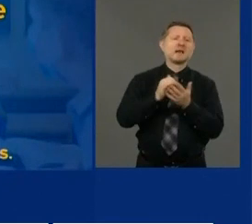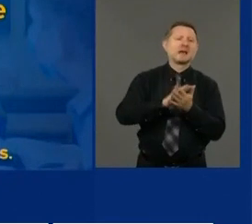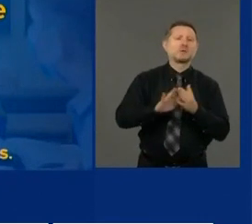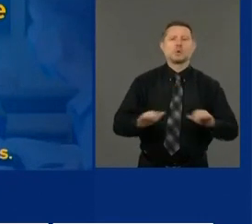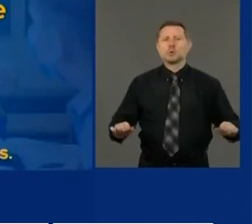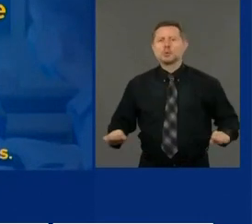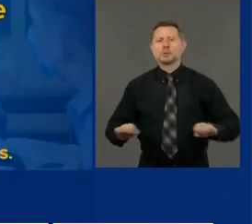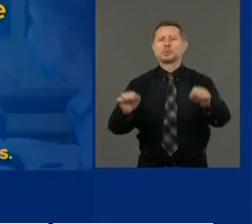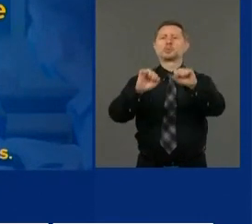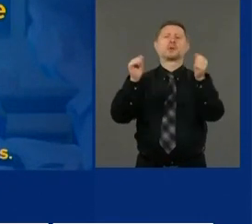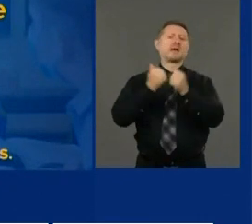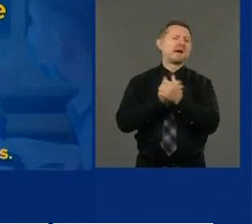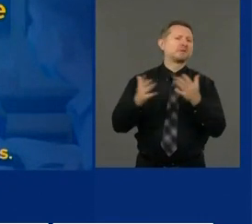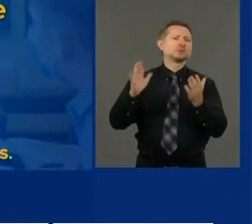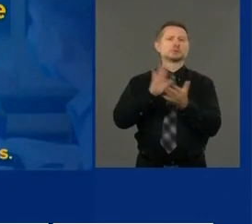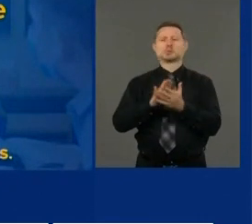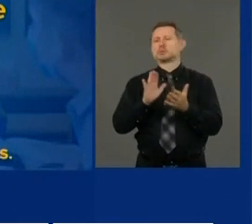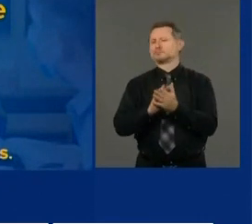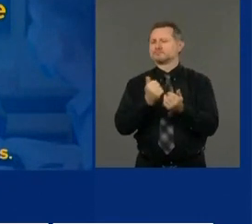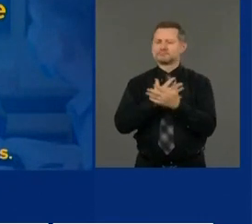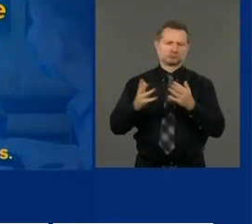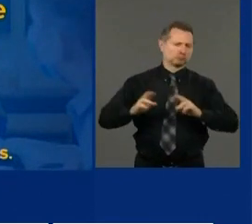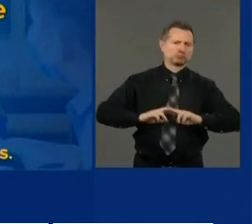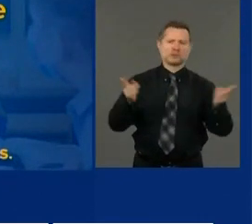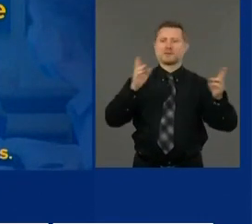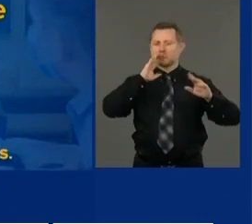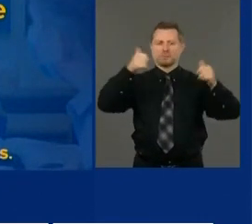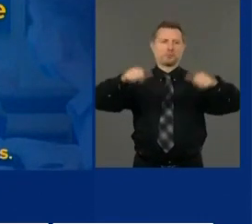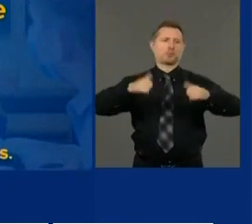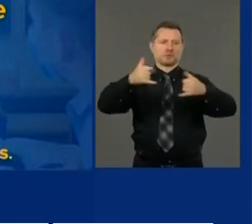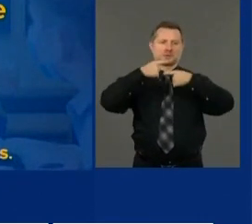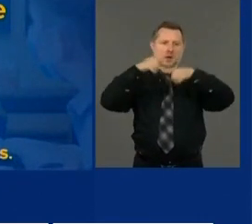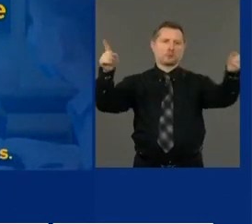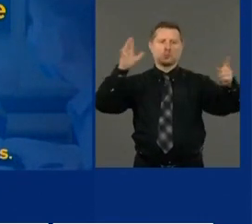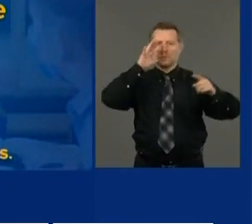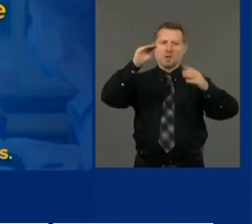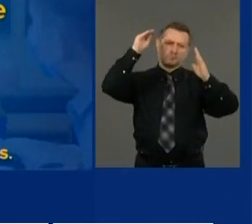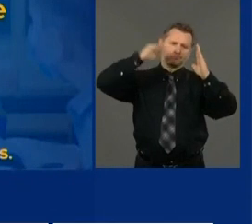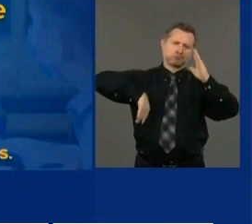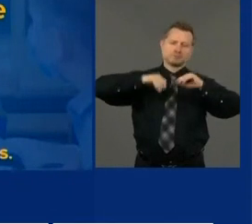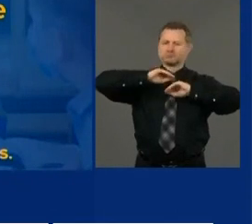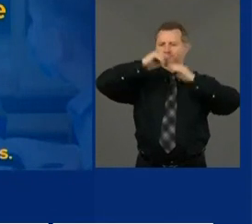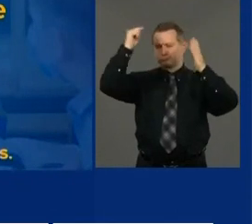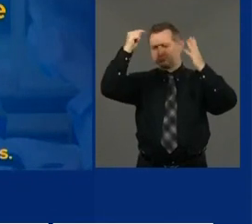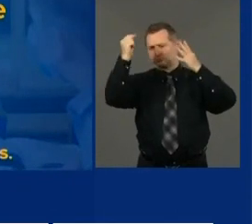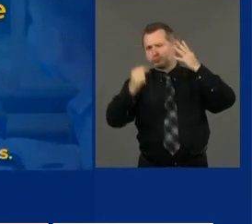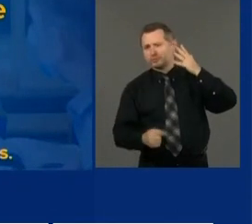WILL BE SCREENED. TRACING HAS TO WORK IN THE